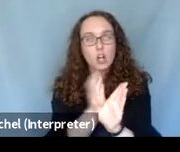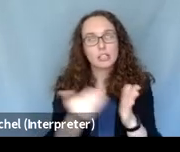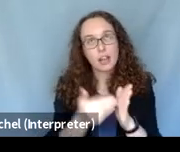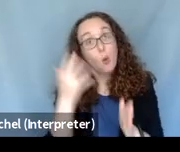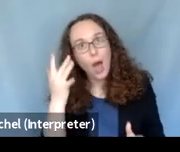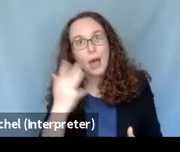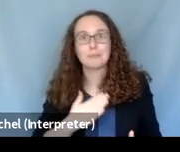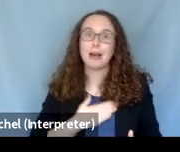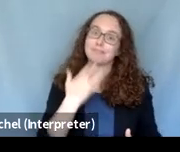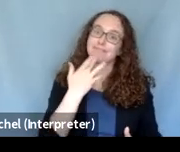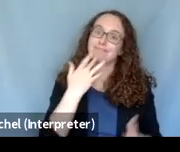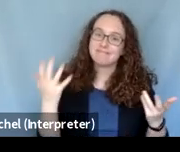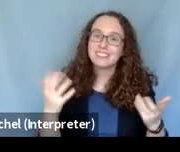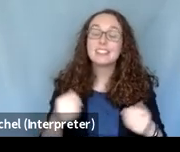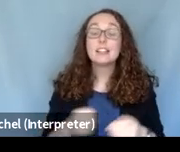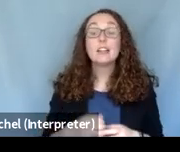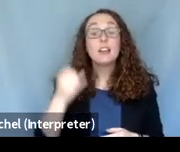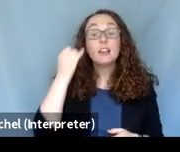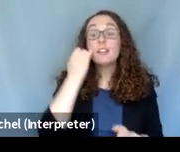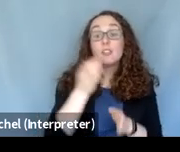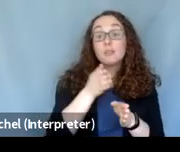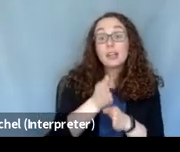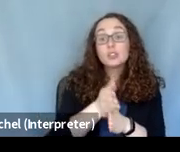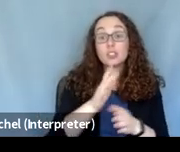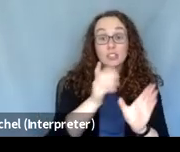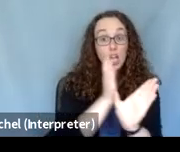psychology is your major it can help you prepare for future